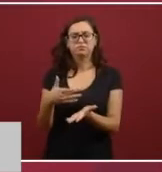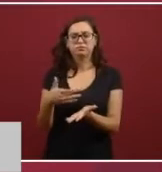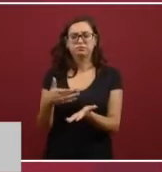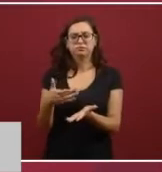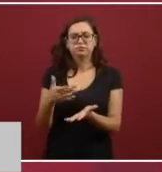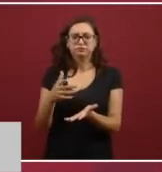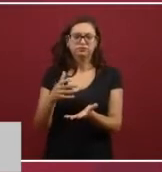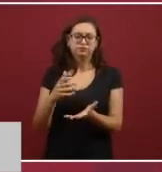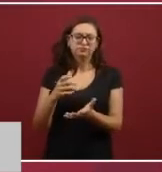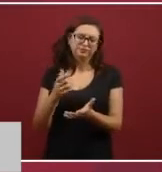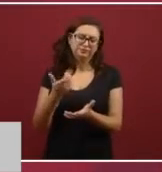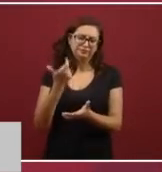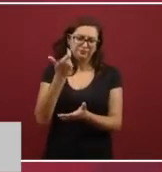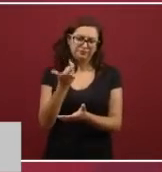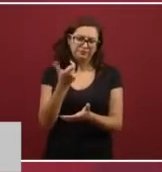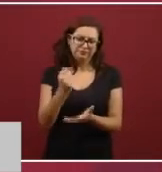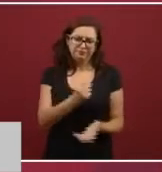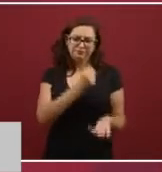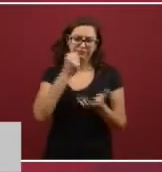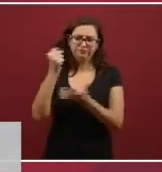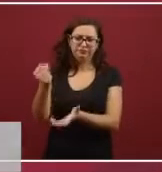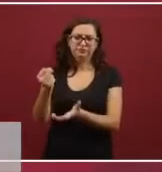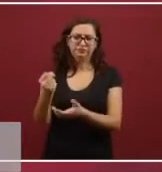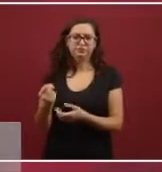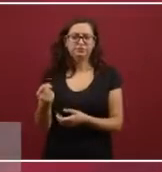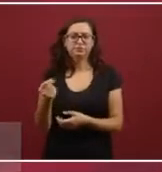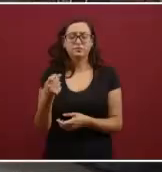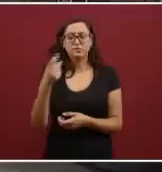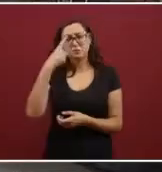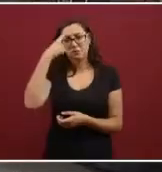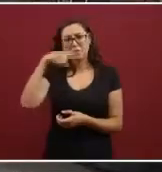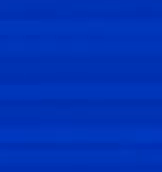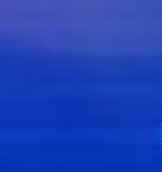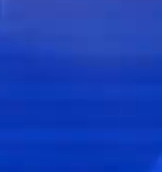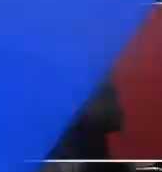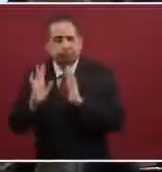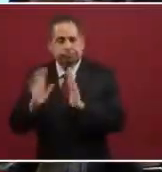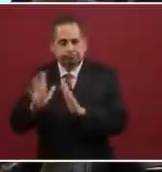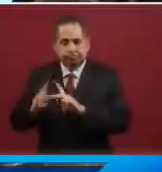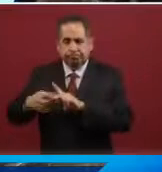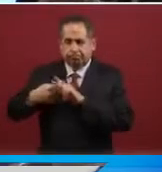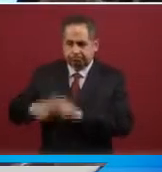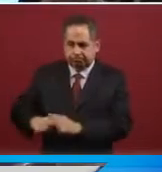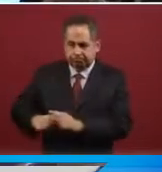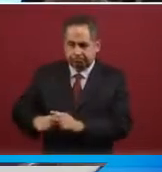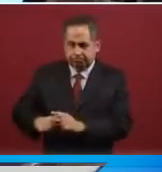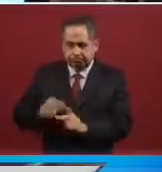What is collected will be given to poor communities of the mountain of Guerrero 1. Migratory Plan